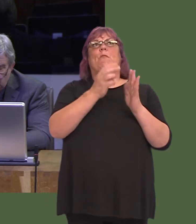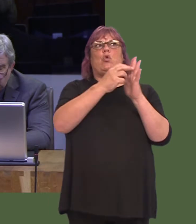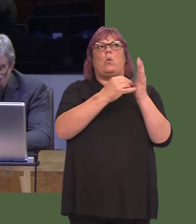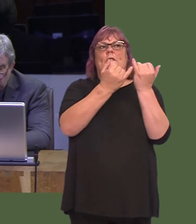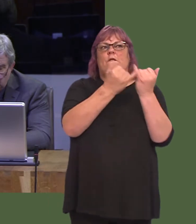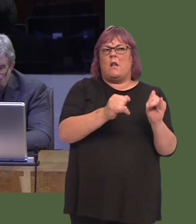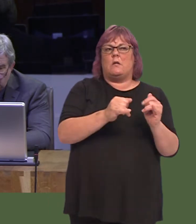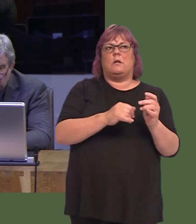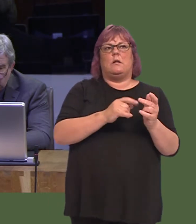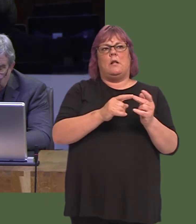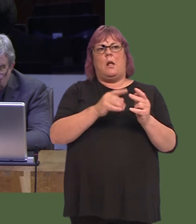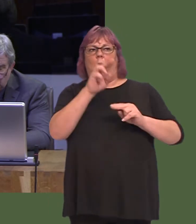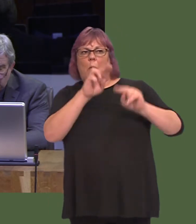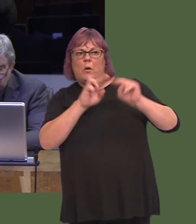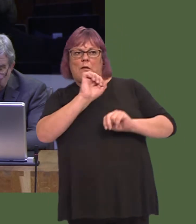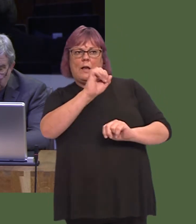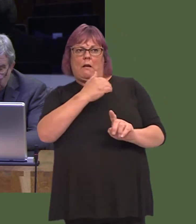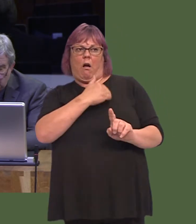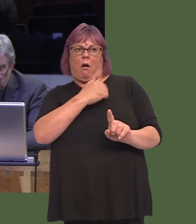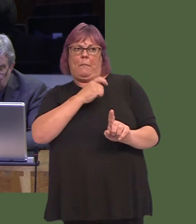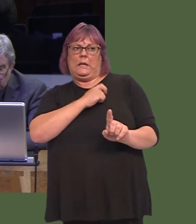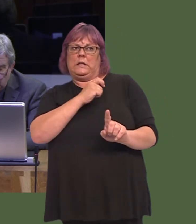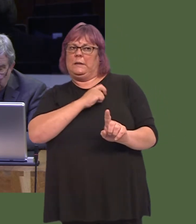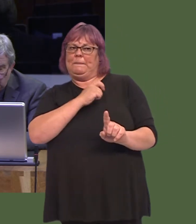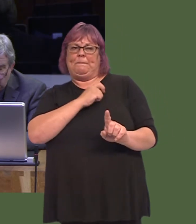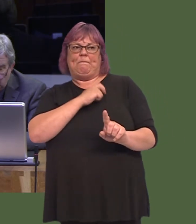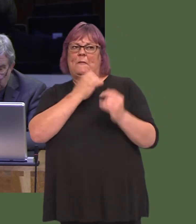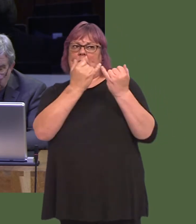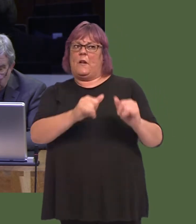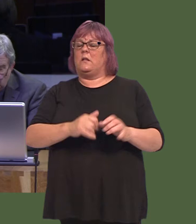including, for example, failing to monitor the heartbeat.